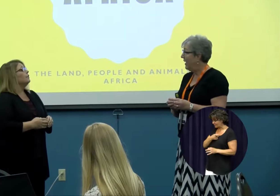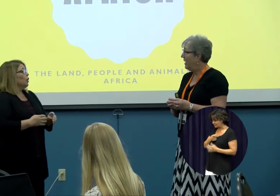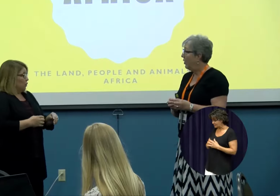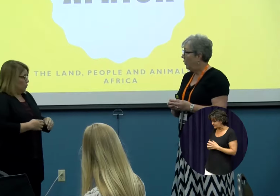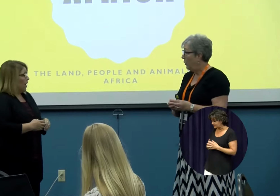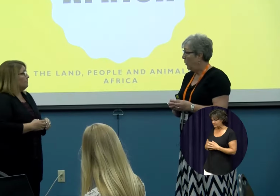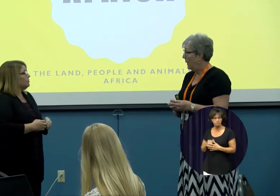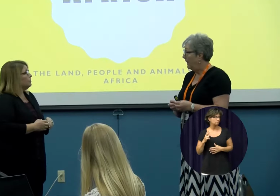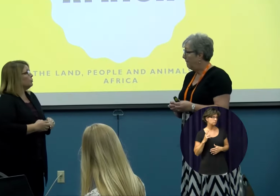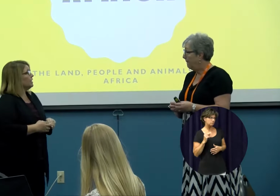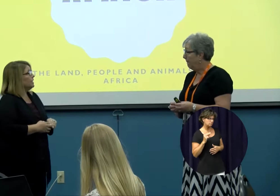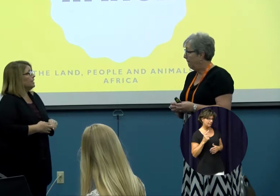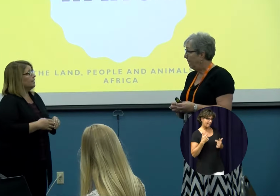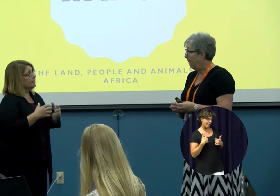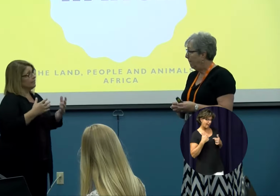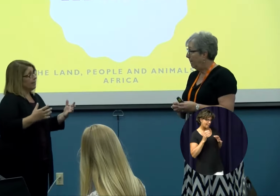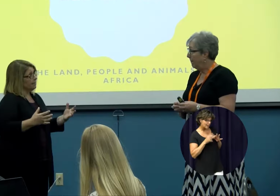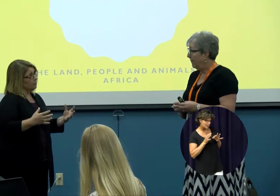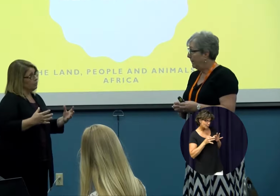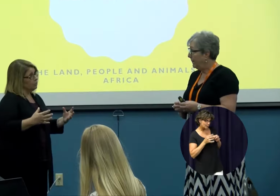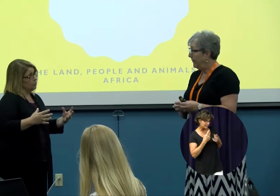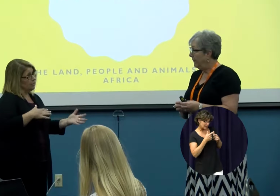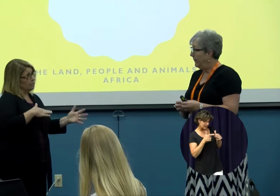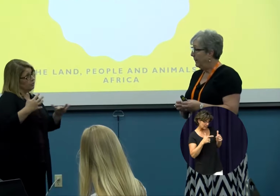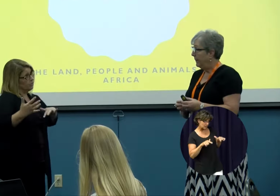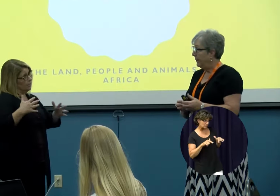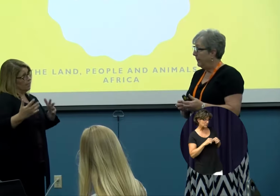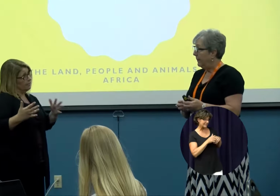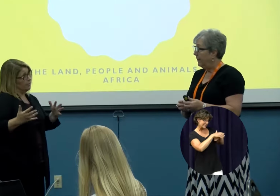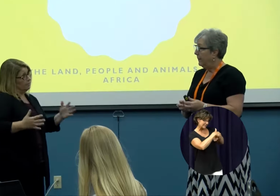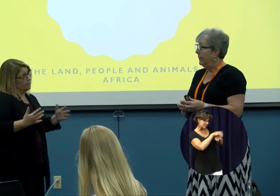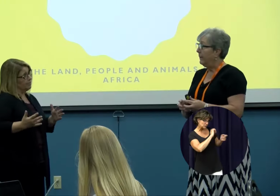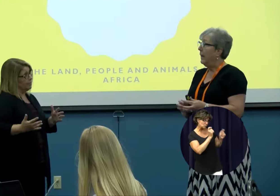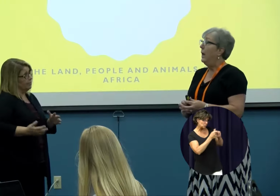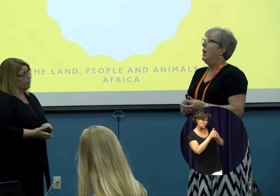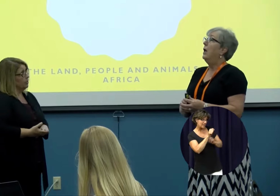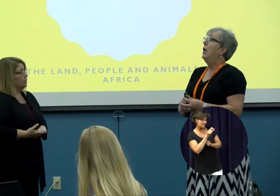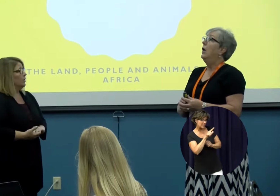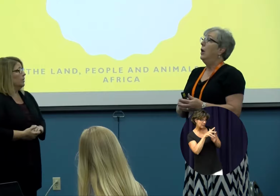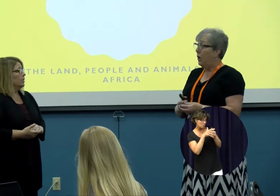Ah, no, I'm interpreting into sign language, English Lit ASL, American Sign Language.